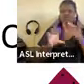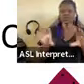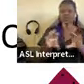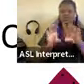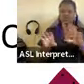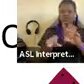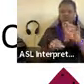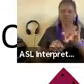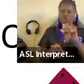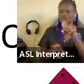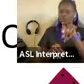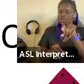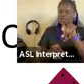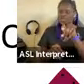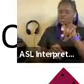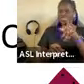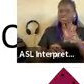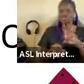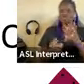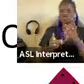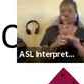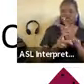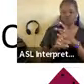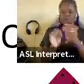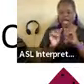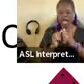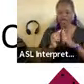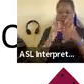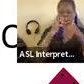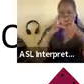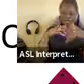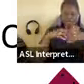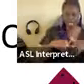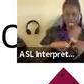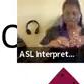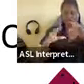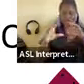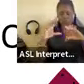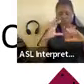that by breaking down all the silos between us and working together. And so we want to break down the walls